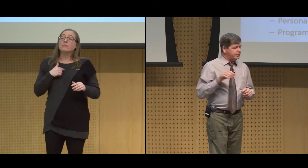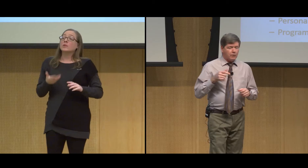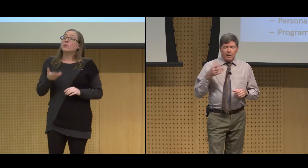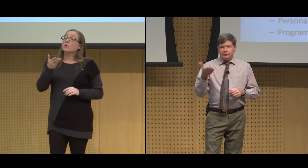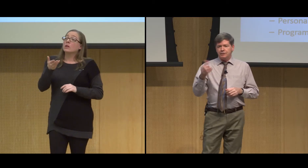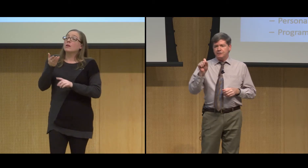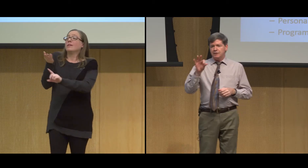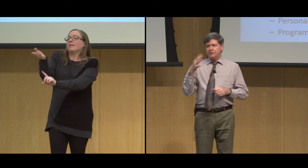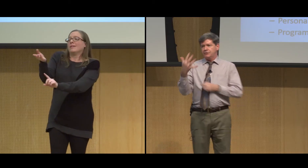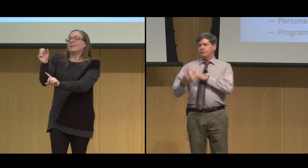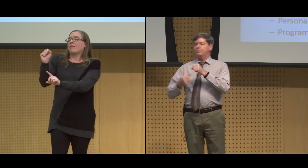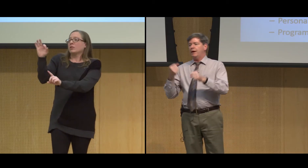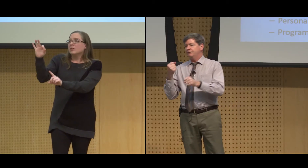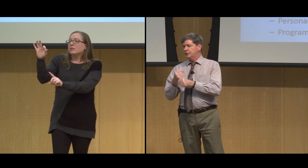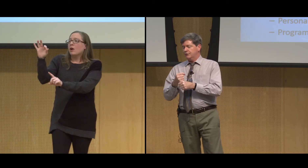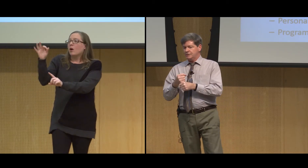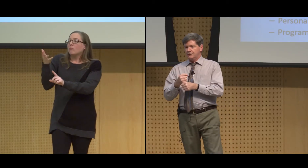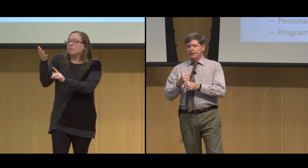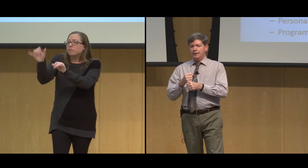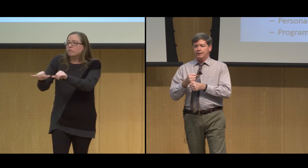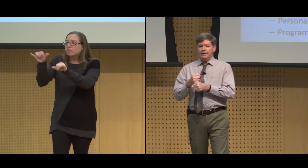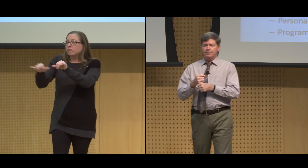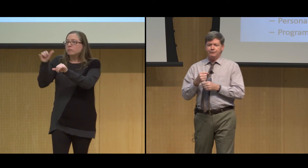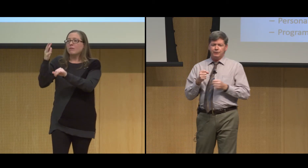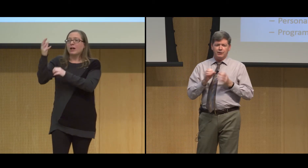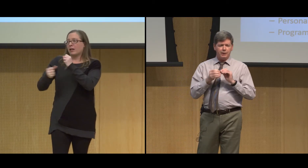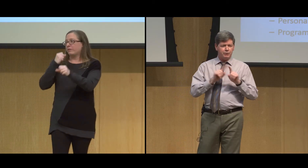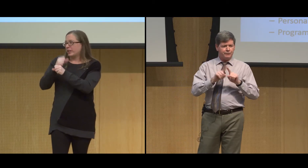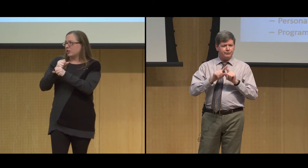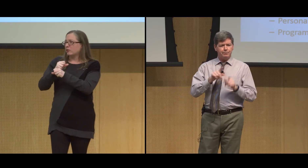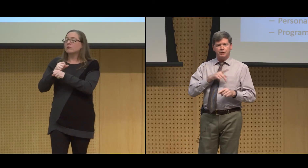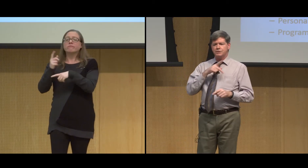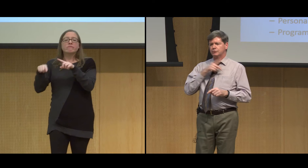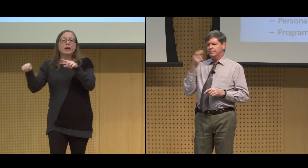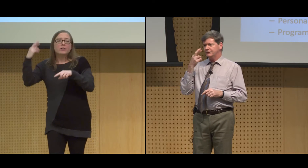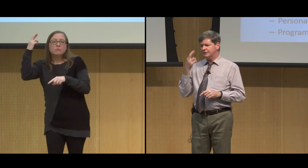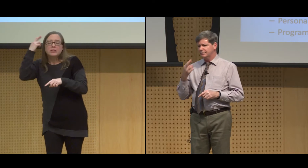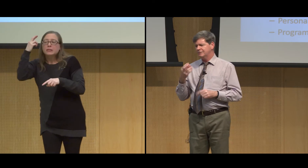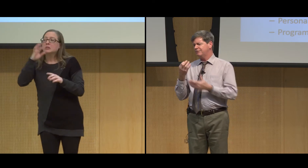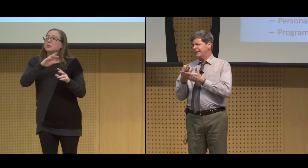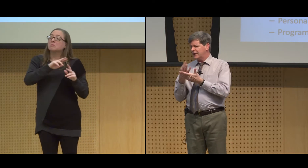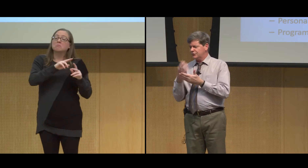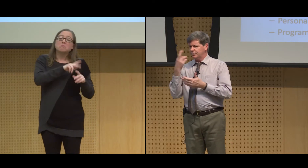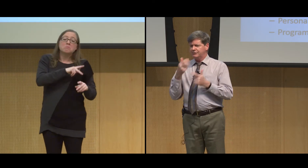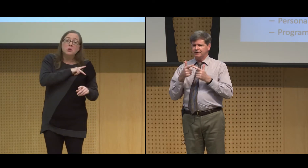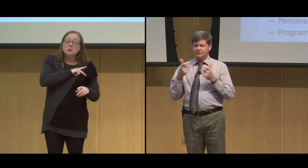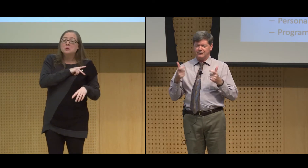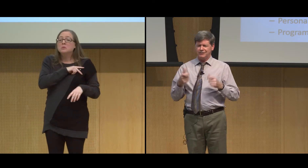so I was there in San Francisco for 5 years, uh, and for a number of different personal reasons and financial reasons, et cetera--